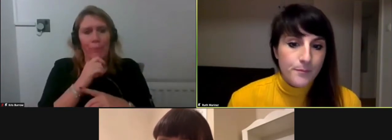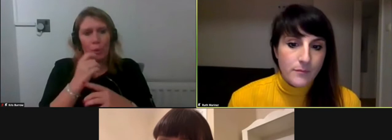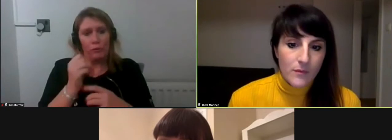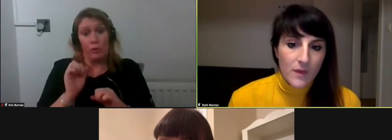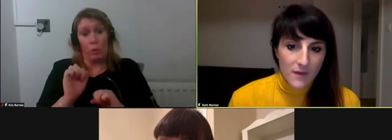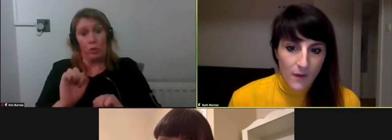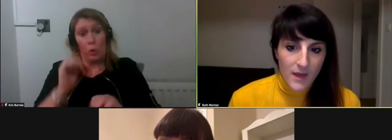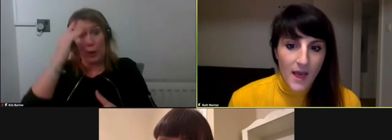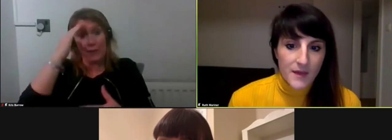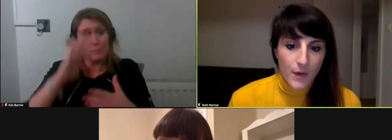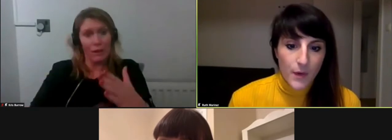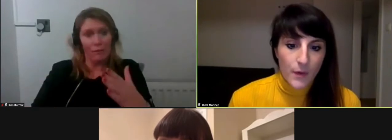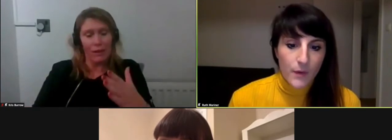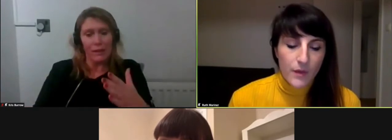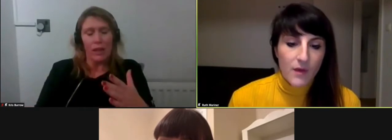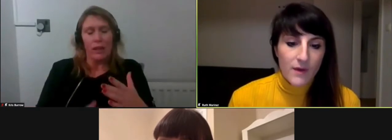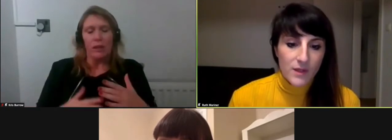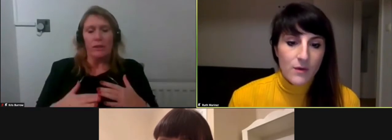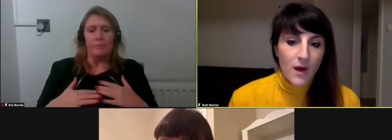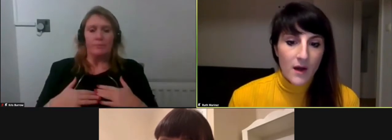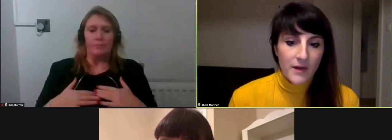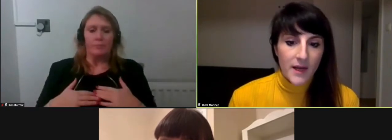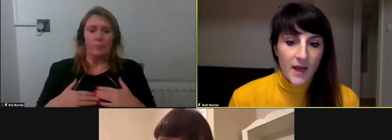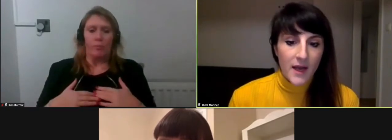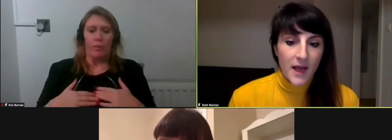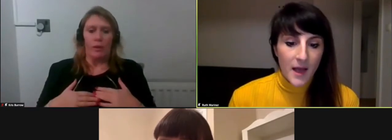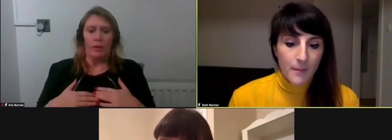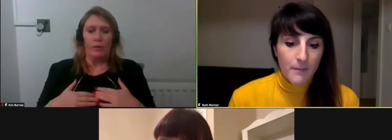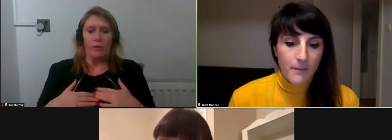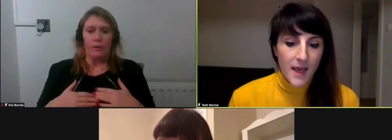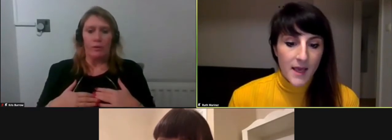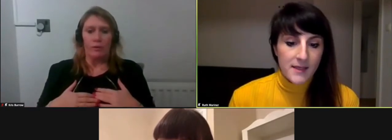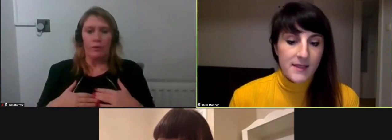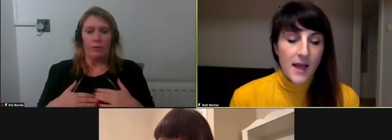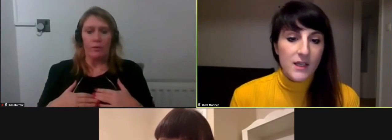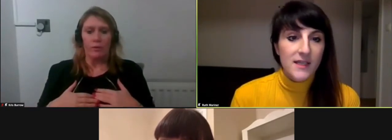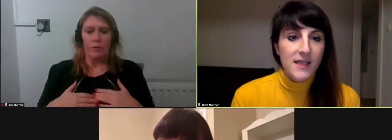yeah, so the original aria is actually